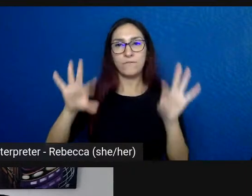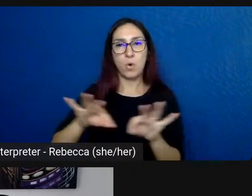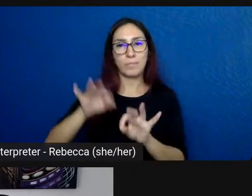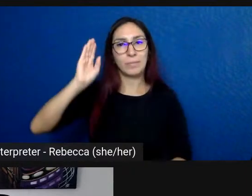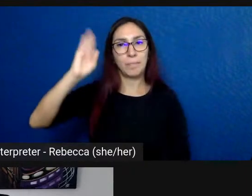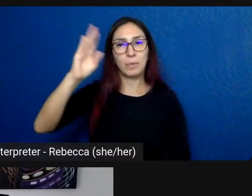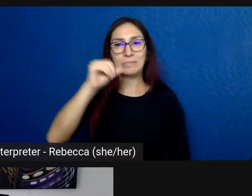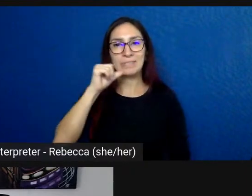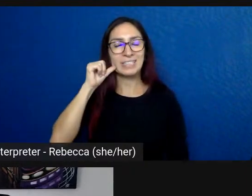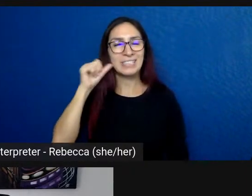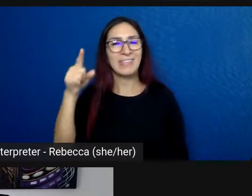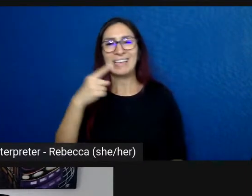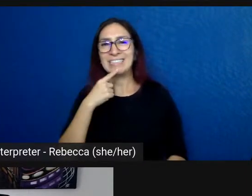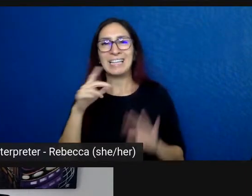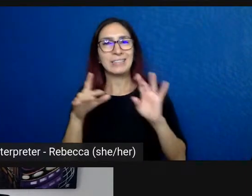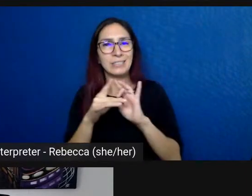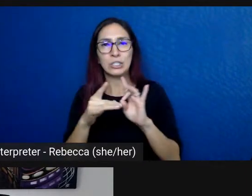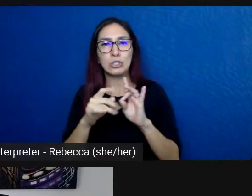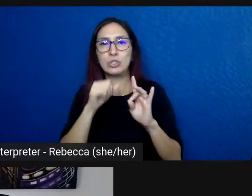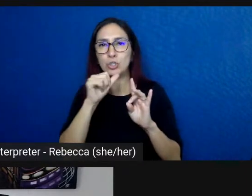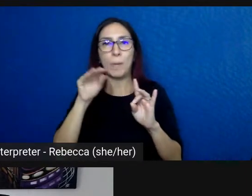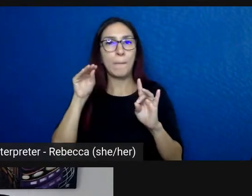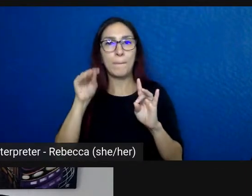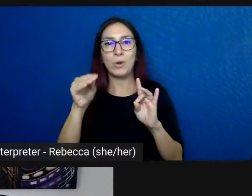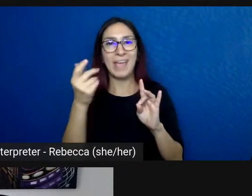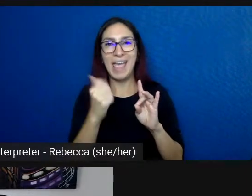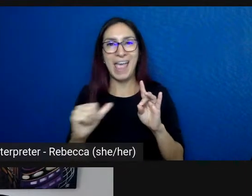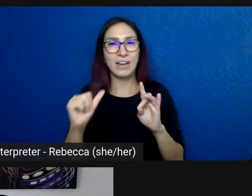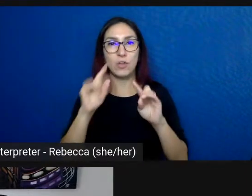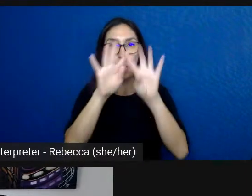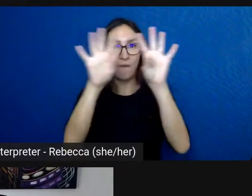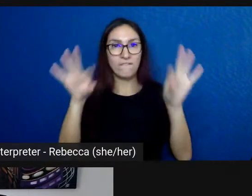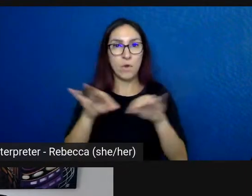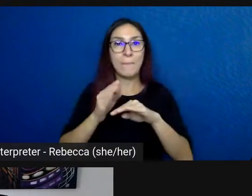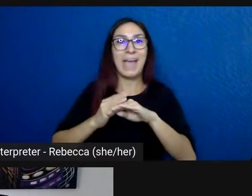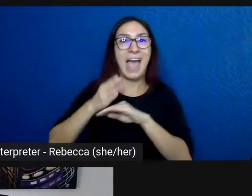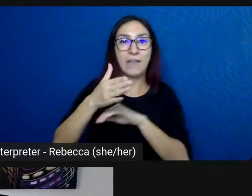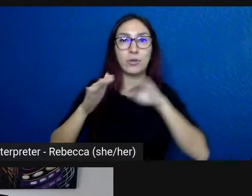≫: Another question from Darren asking about the Accessible Form spoke